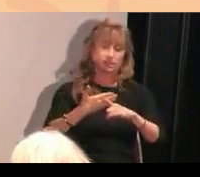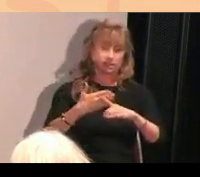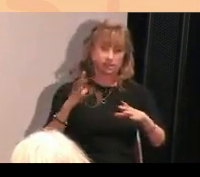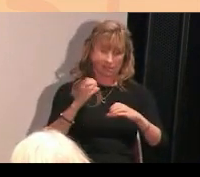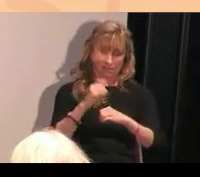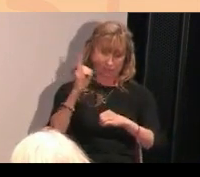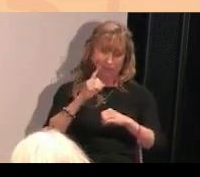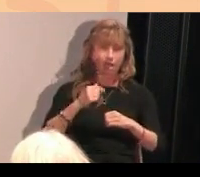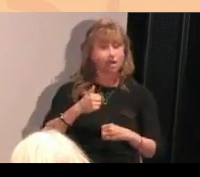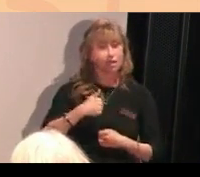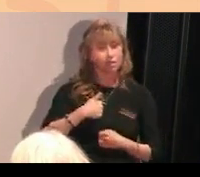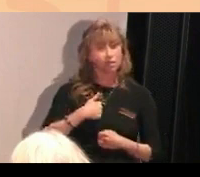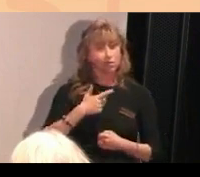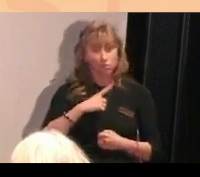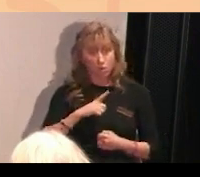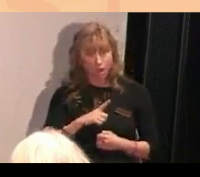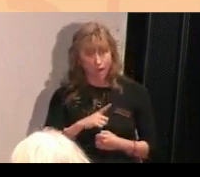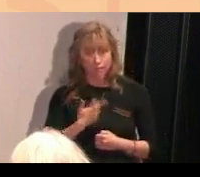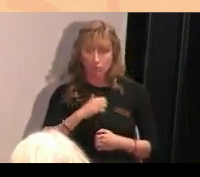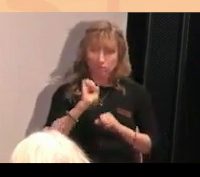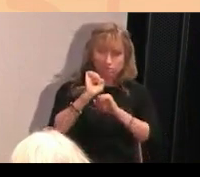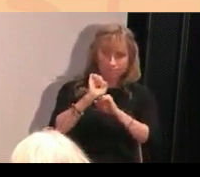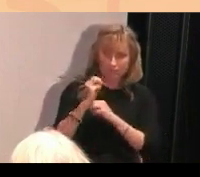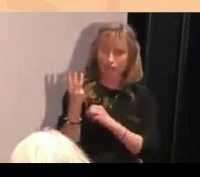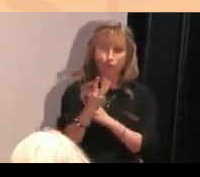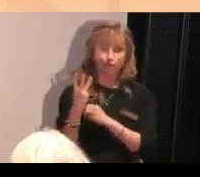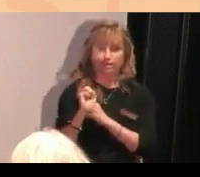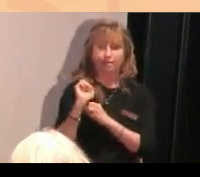I'm doing so because of all the hard work they have done previously